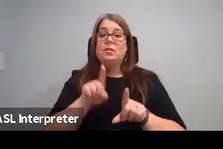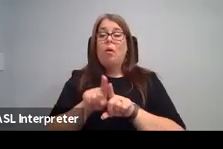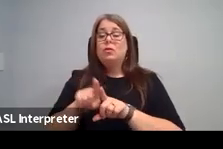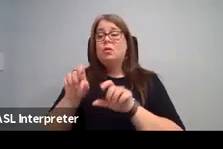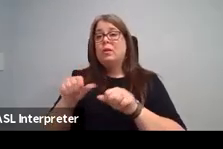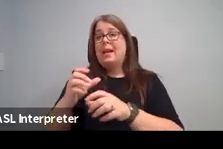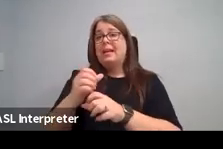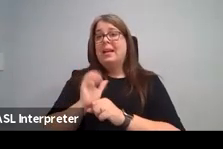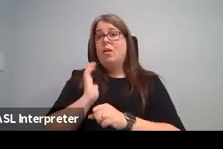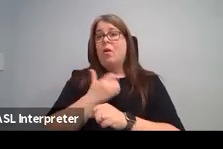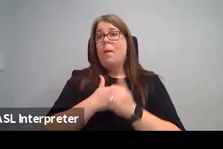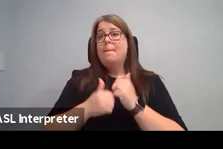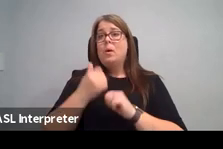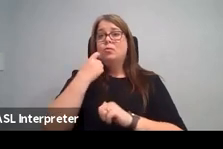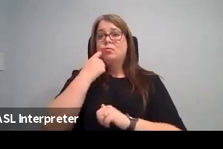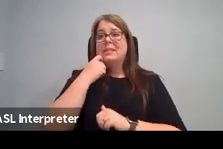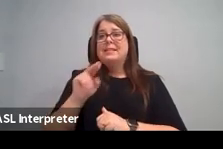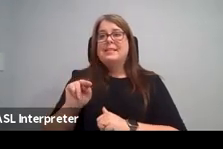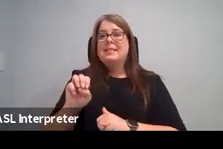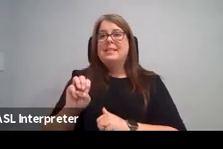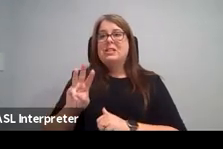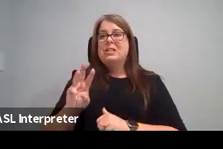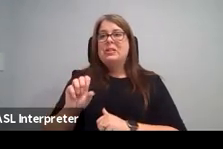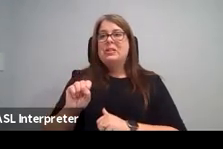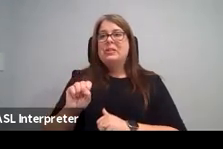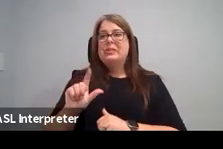Allison Frenzel : And then I think the last slide is you are done.